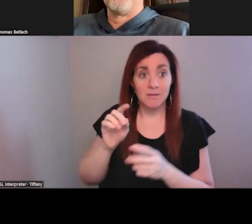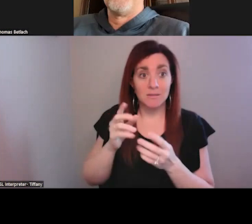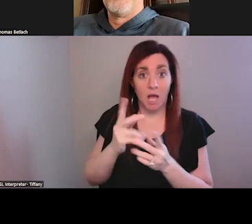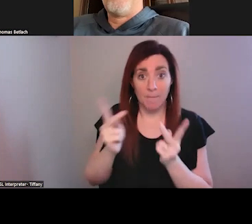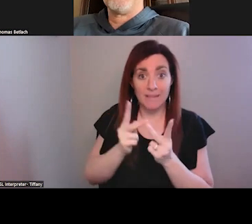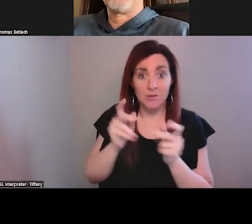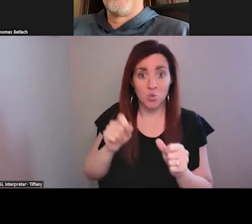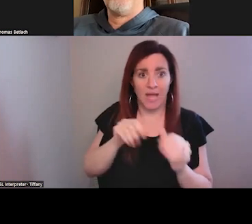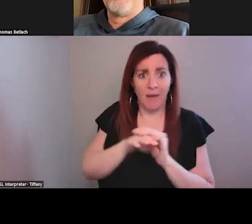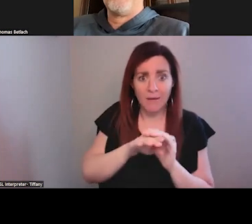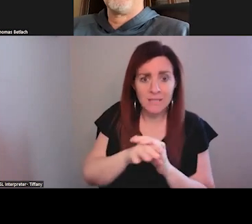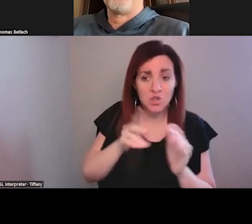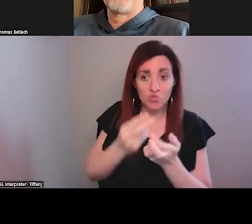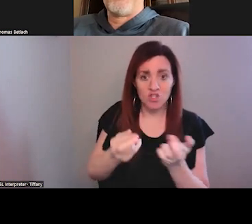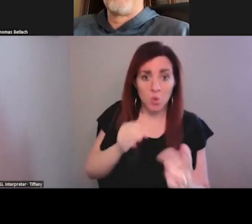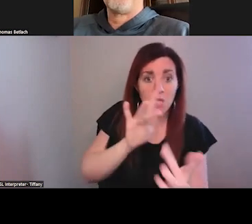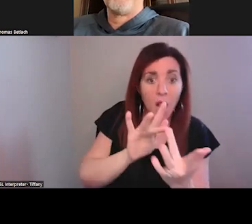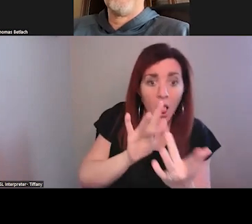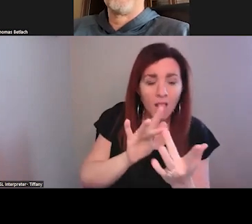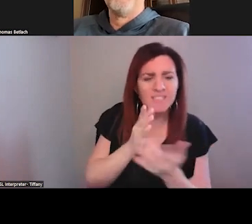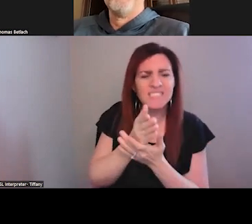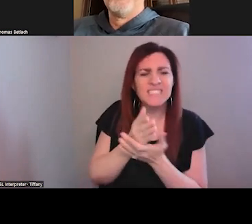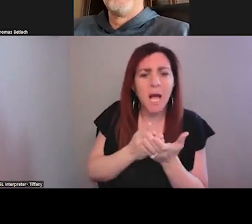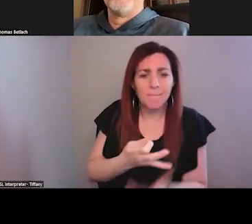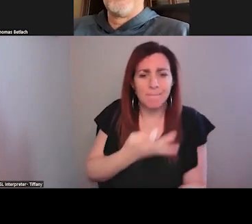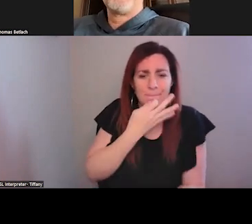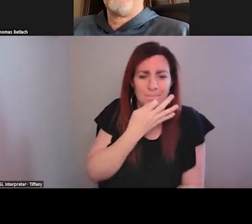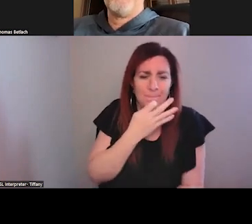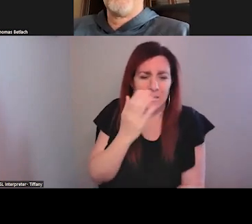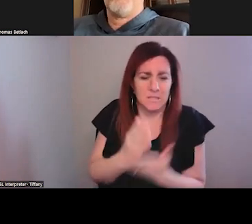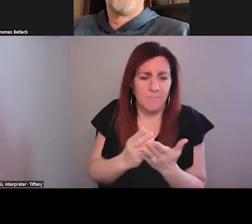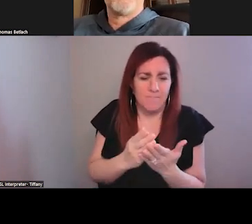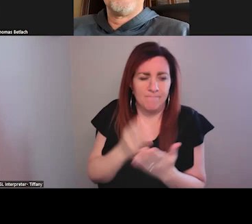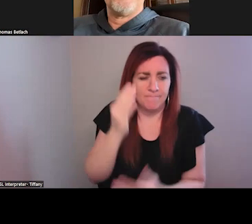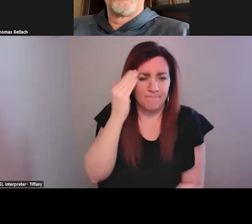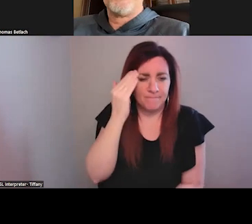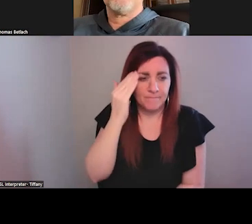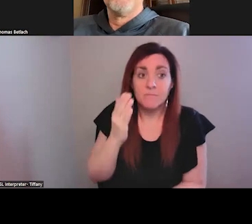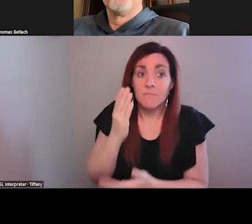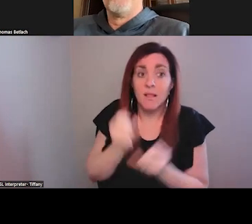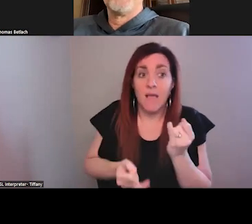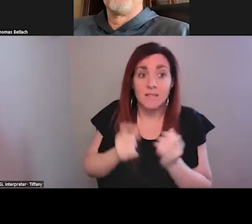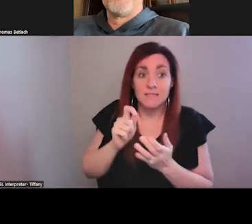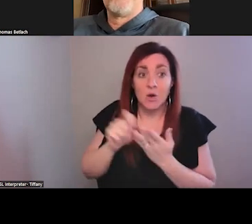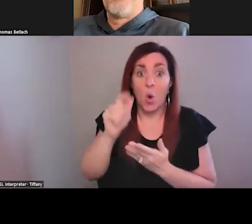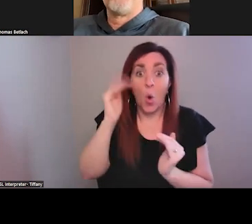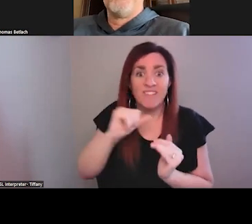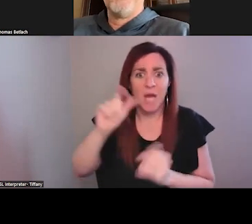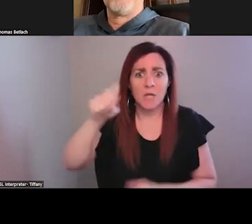OF HAVING SOME AREA OF SUBJECT MATTER EXPERTISE? AND THE LAST AREA THAT WE HOPE DOES NOT GET CHECKED, BUT WANTED TO OFFER